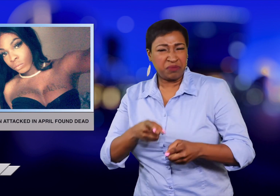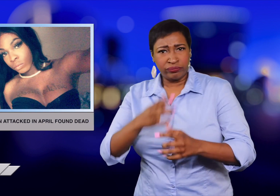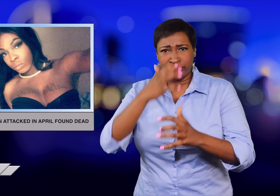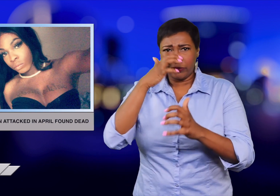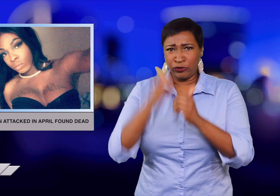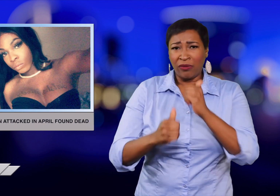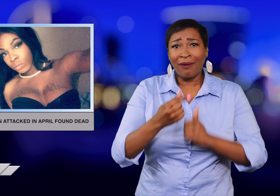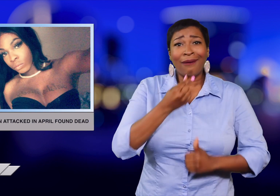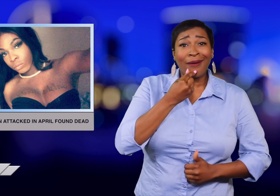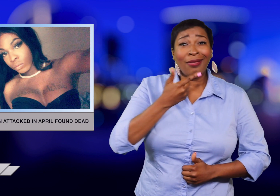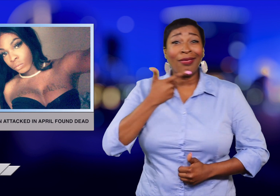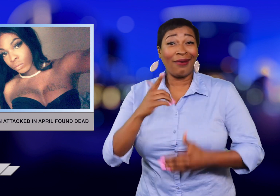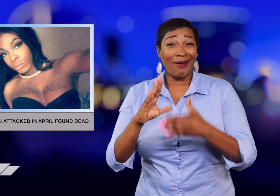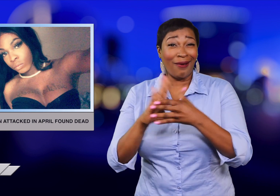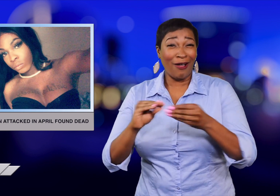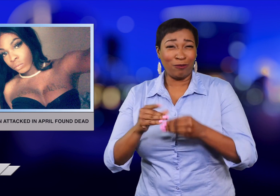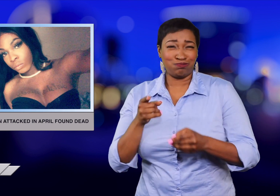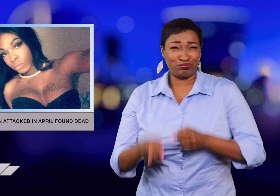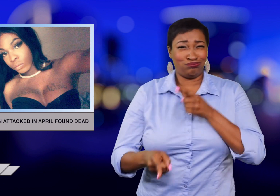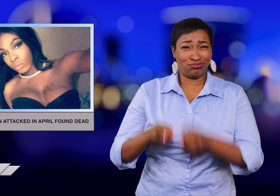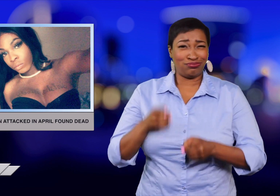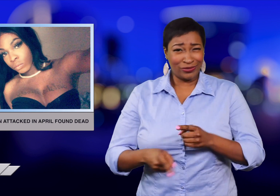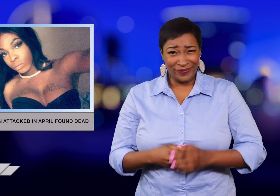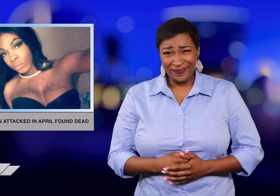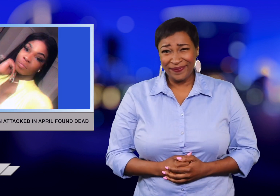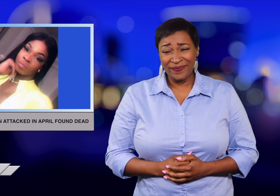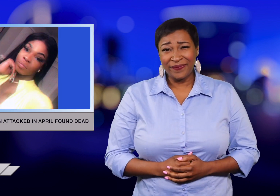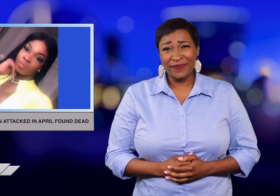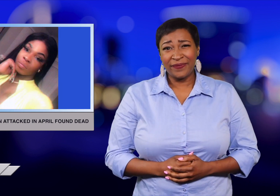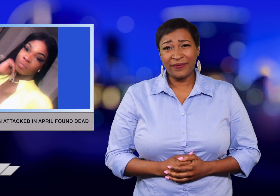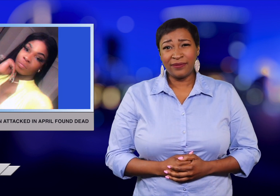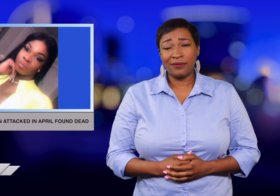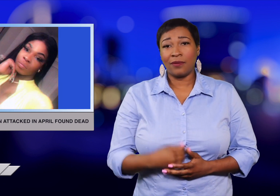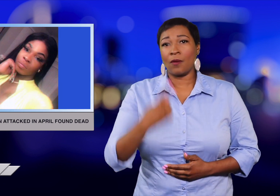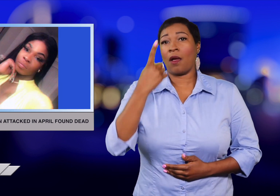on the ground while yelling homophobic slurs.